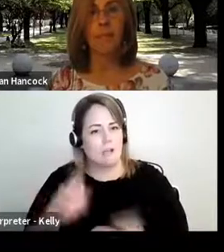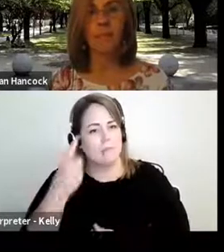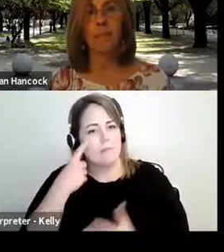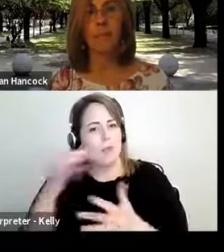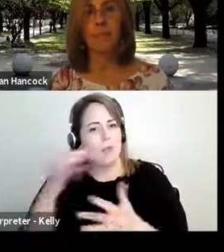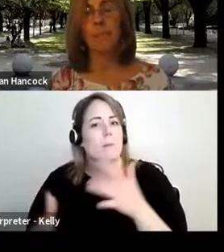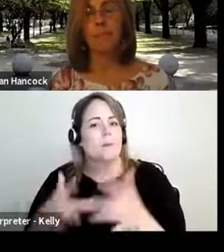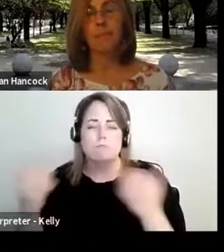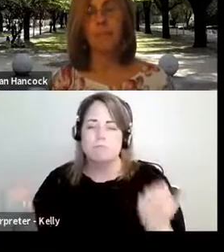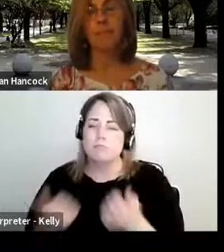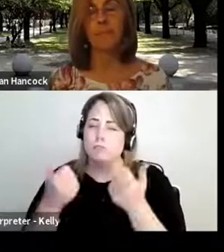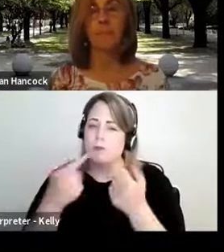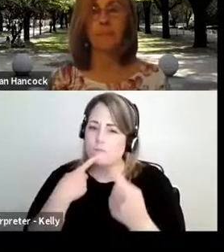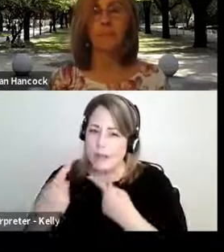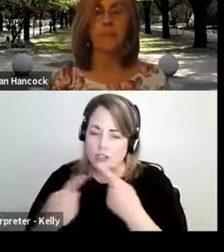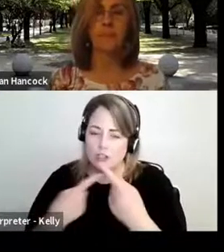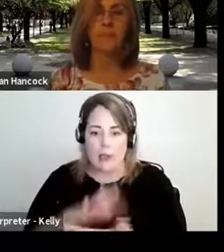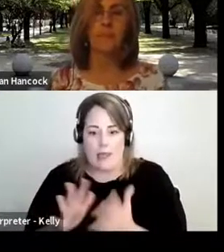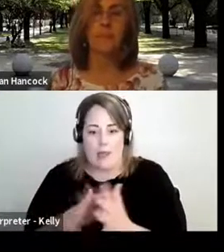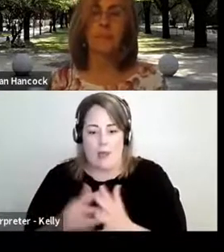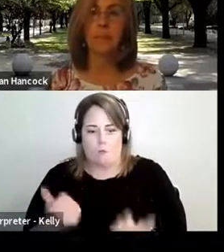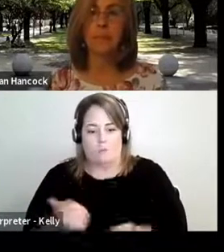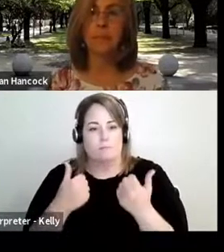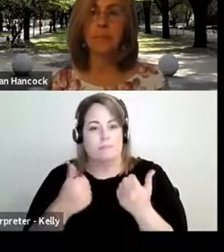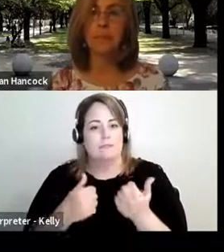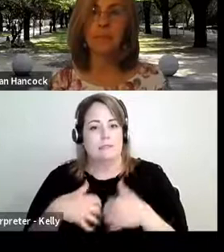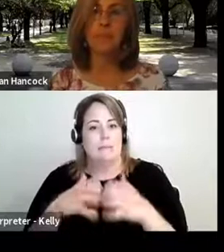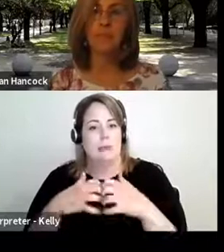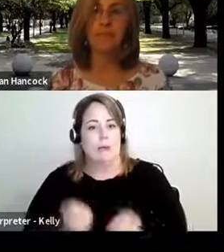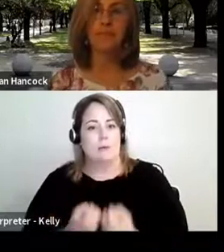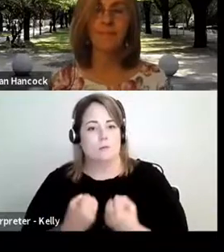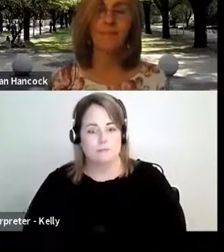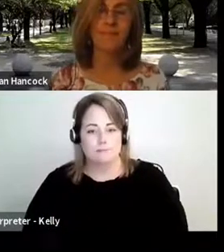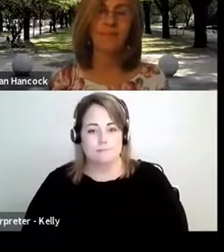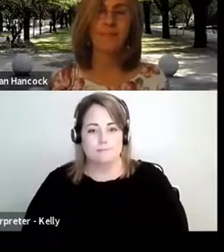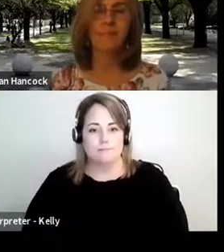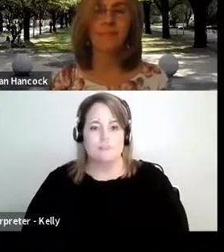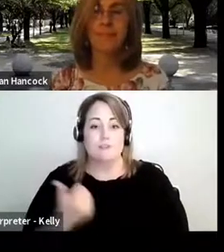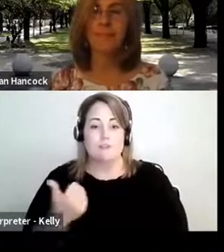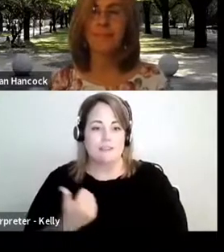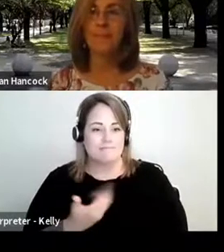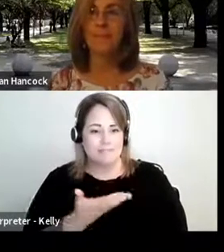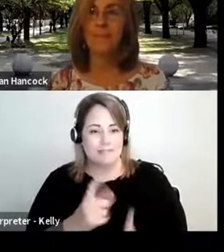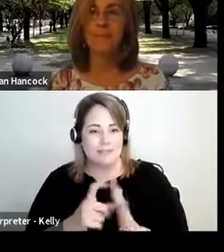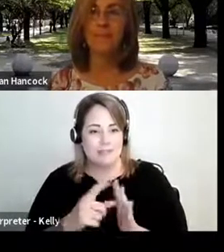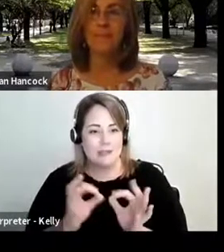as information on how we set up our program. DEBBIE: Thanks, Jasmine. Okay. Over to you, Debbie. DEBBIE: Thank you so much, Jasmine,